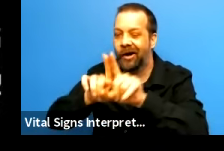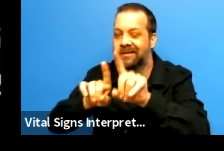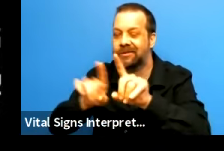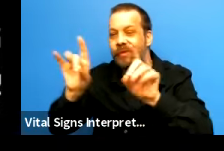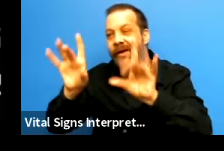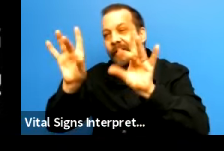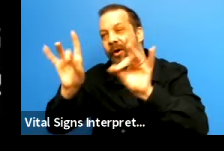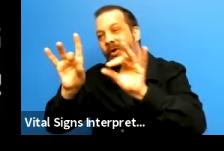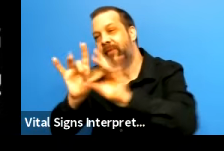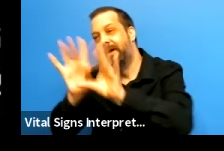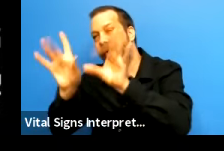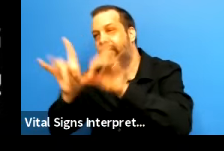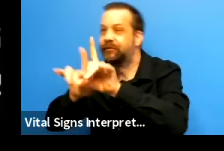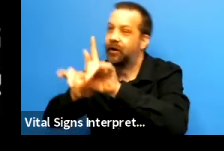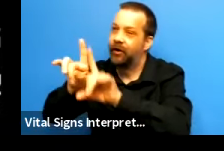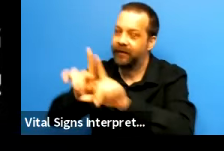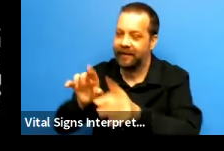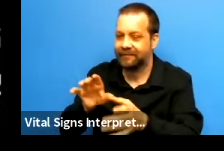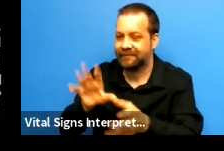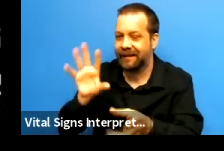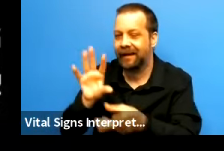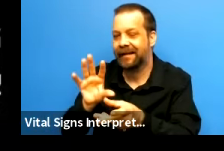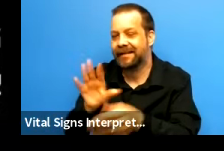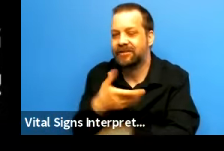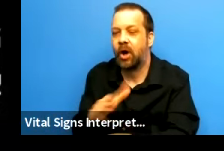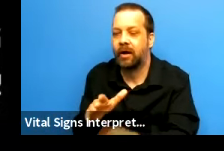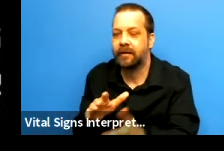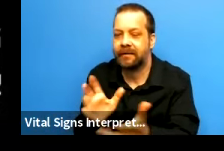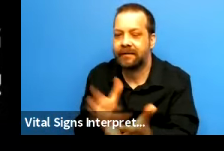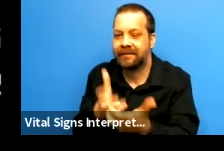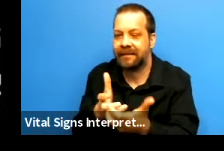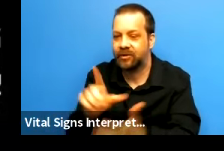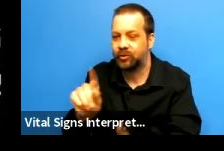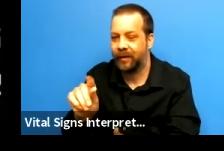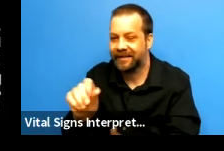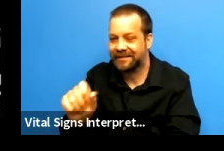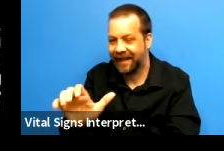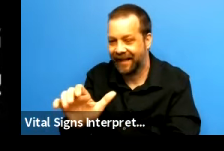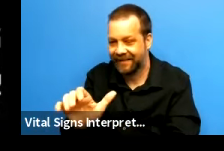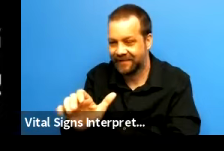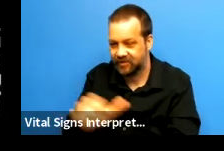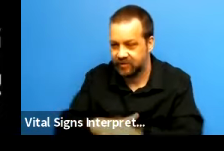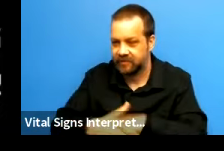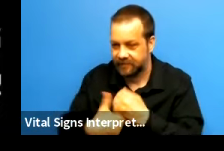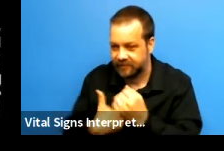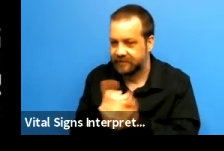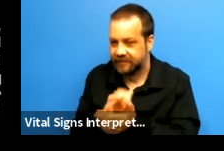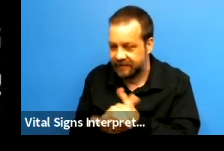I do my 20 seconds of hand washing. And get vaccinated when possible.